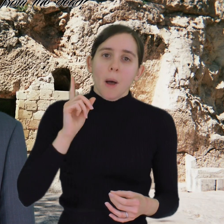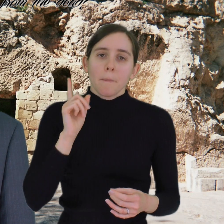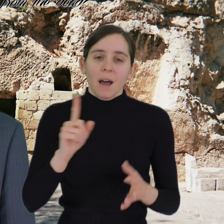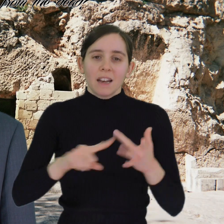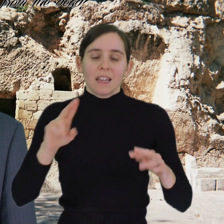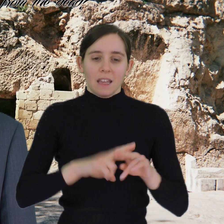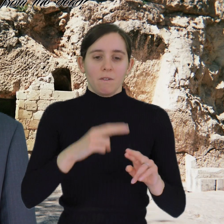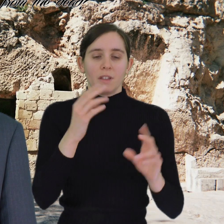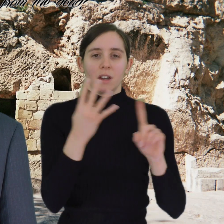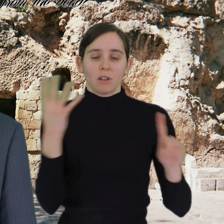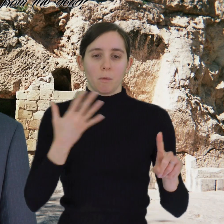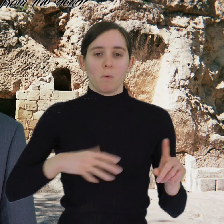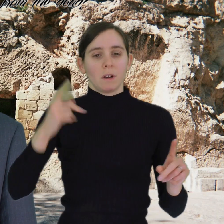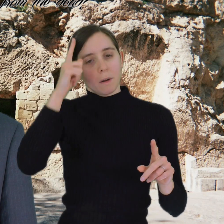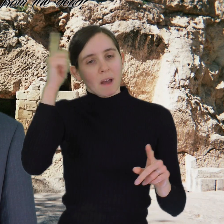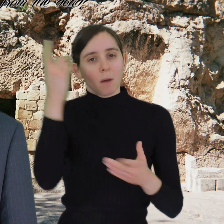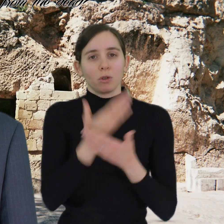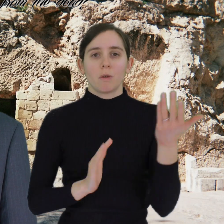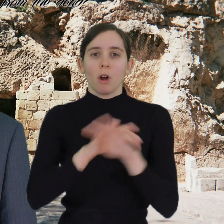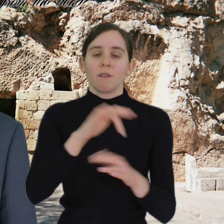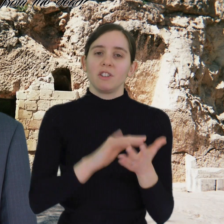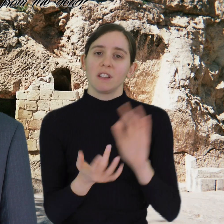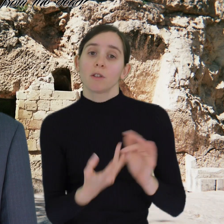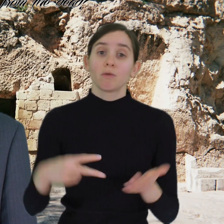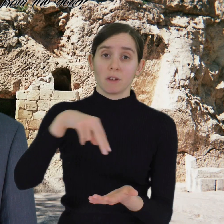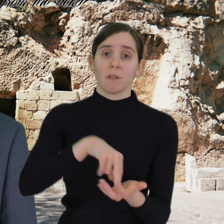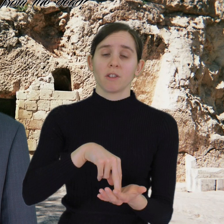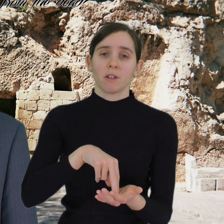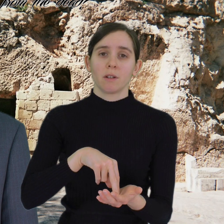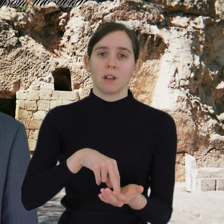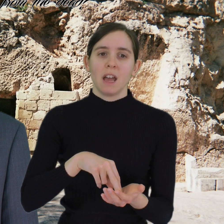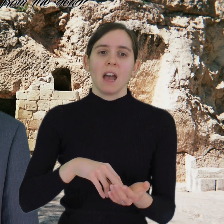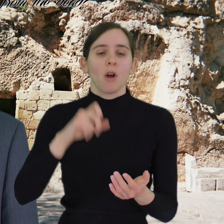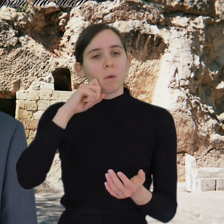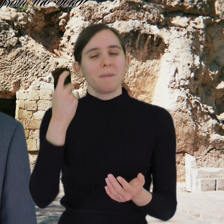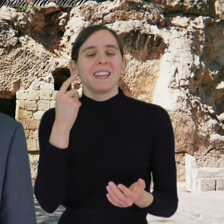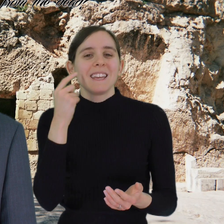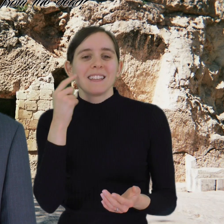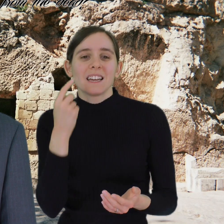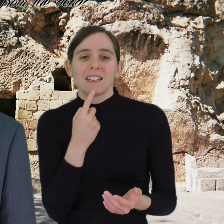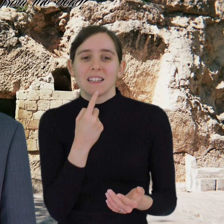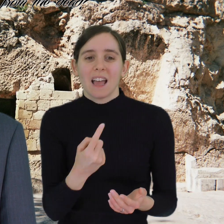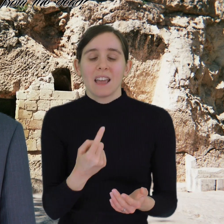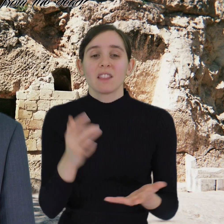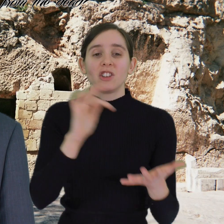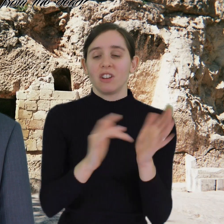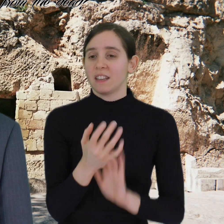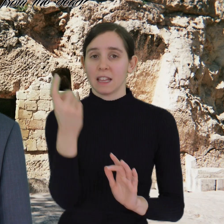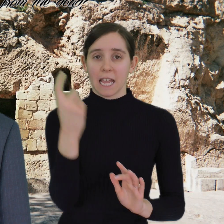up a story about the resurrection of Jesus, it would have been easier to claim that Jesus came back as a spirit,